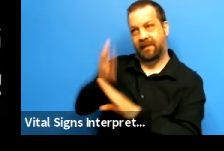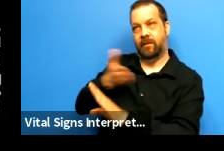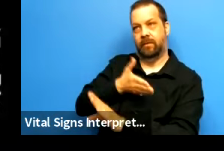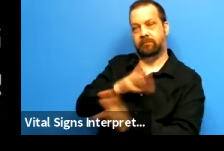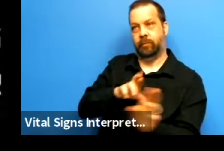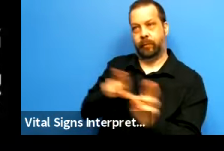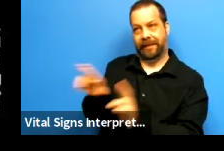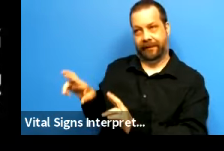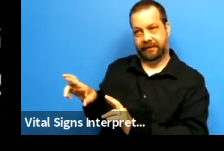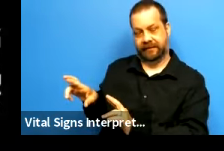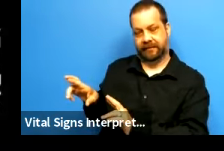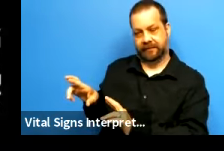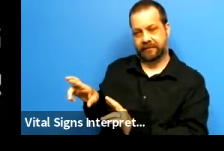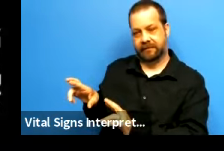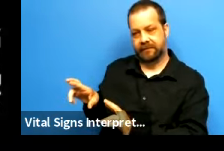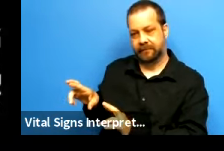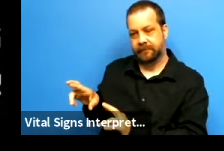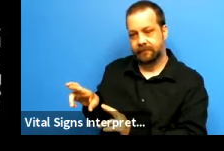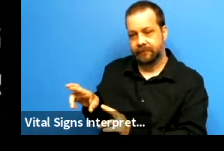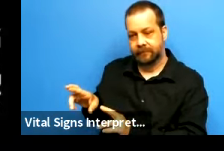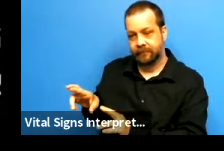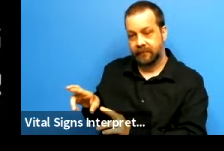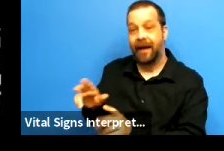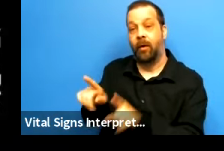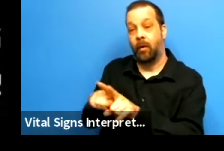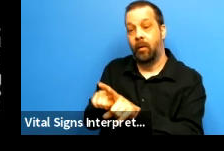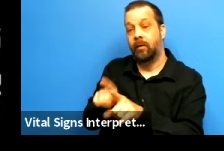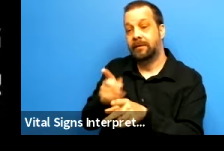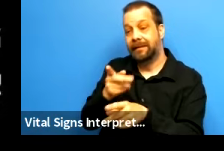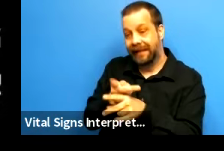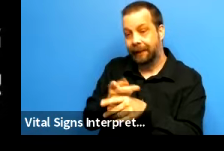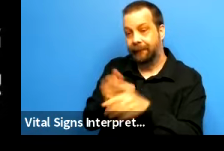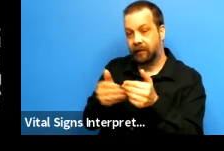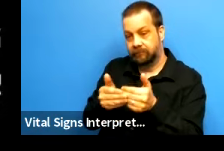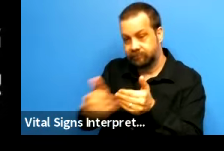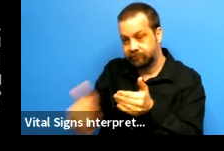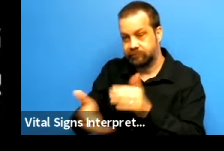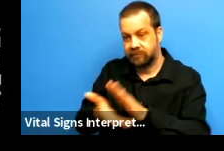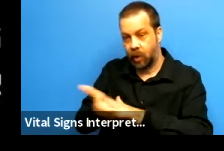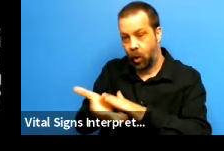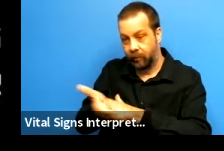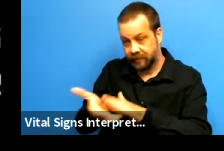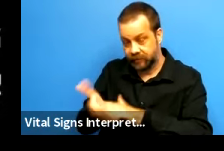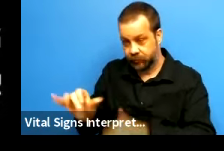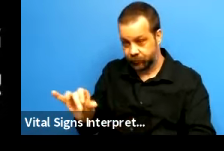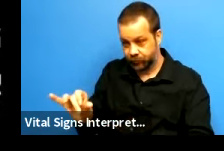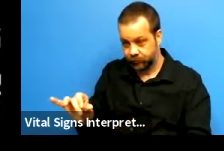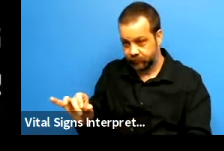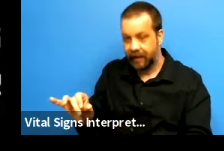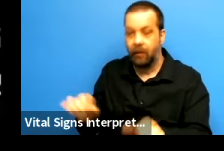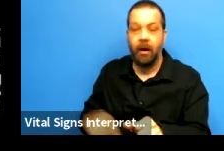to have our businesses open during the pandemic. Some of the things that we need to look at